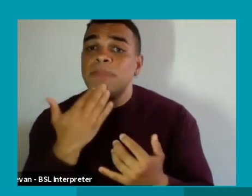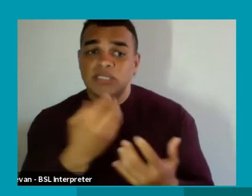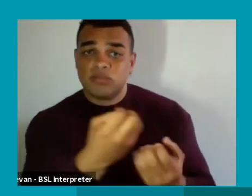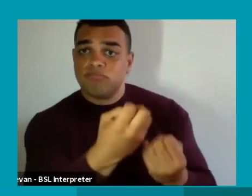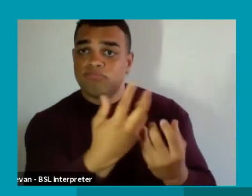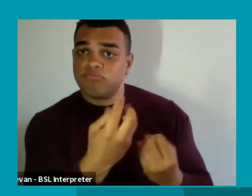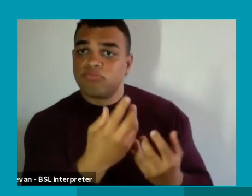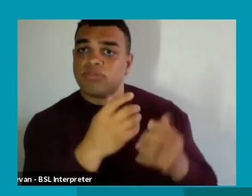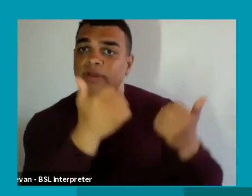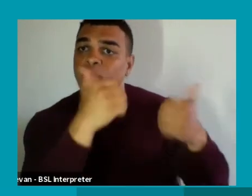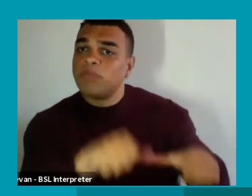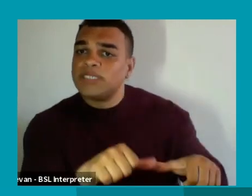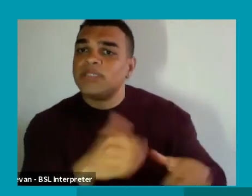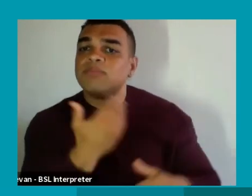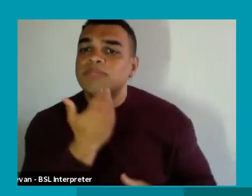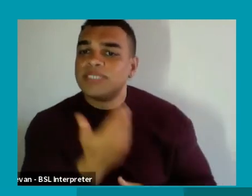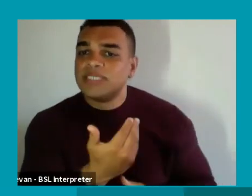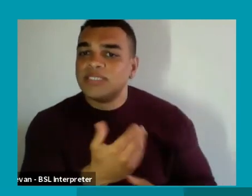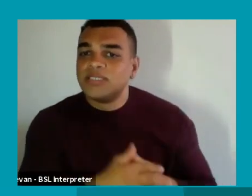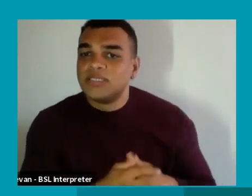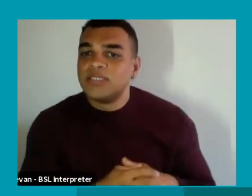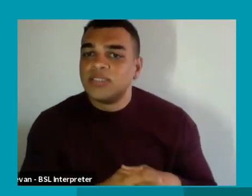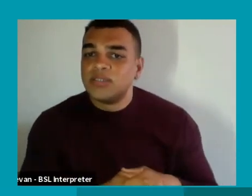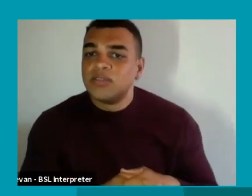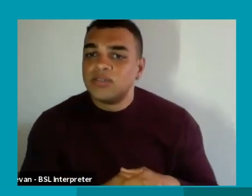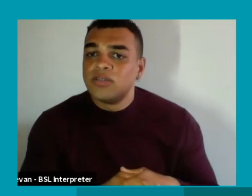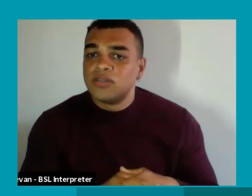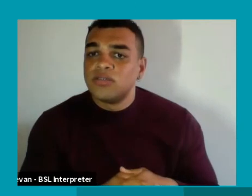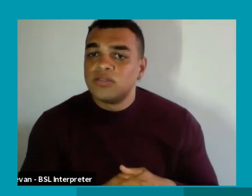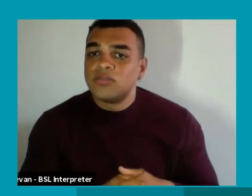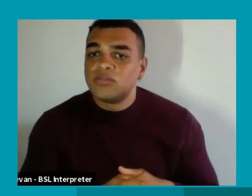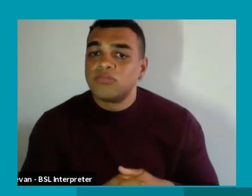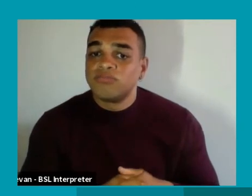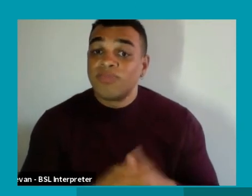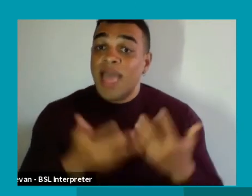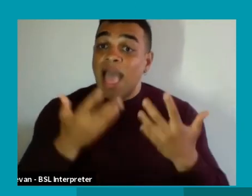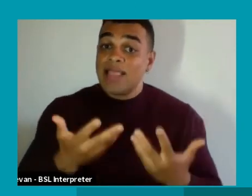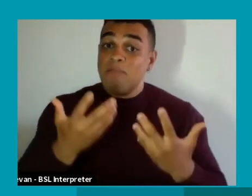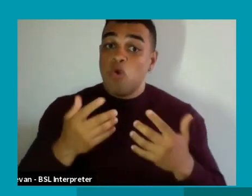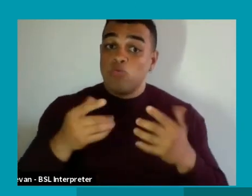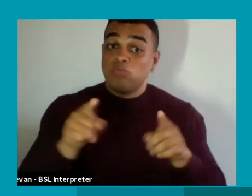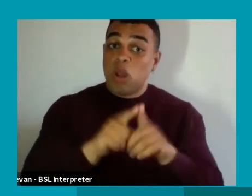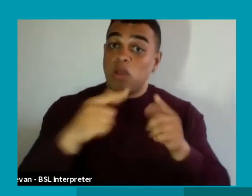We really need to know how we're doing. We're still in the early stages of developing all these webinars and we're doing it so that we give you the